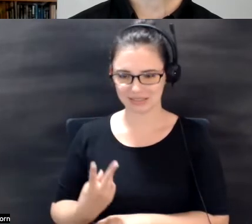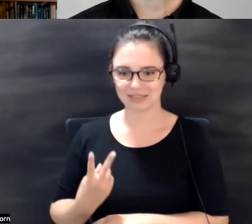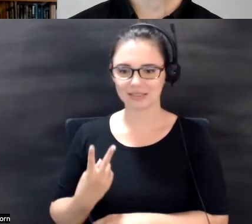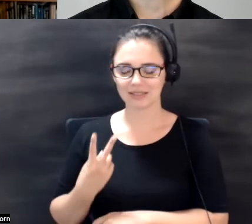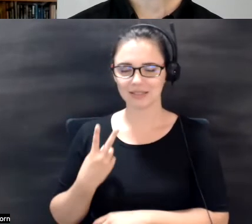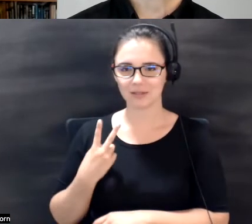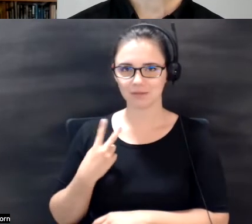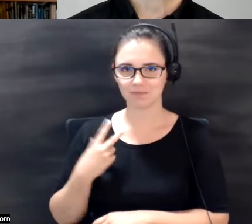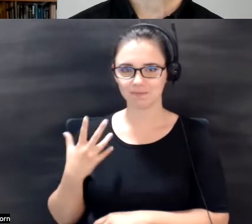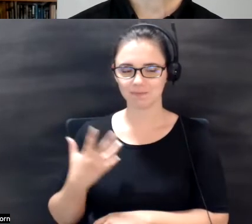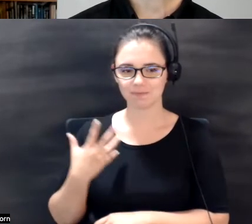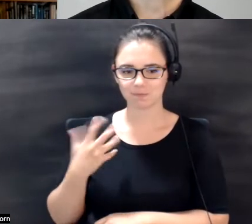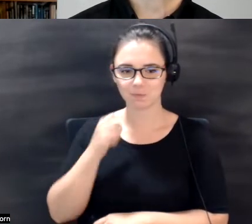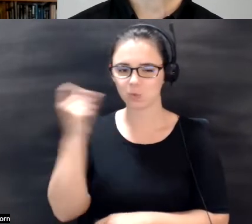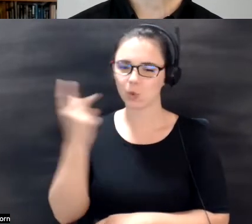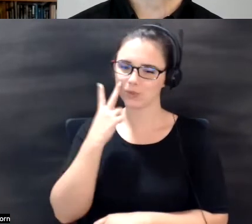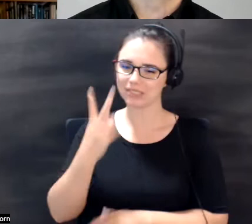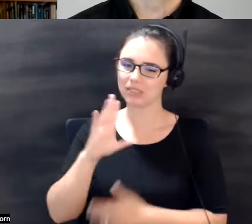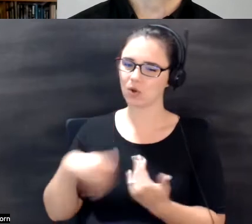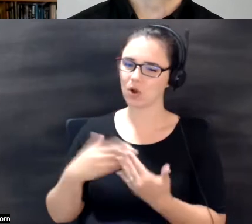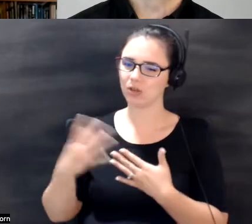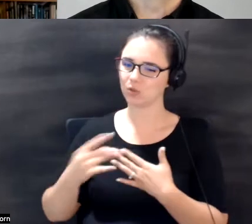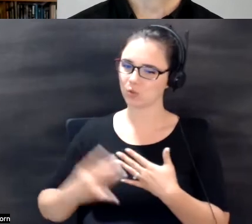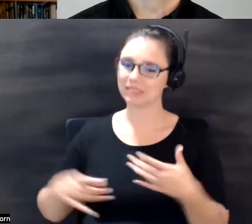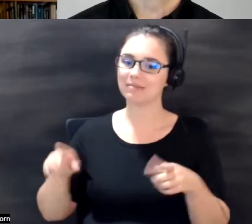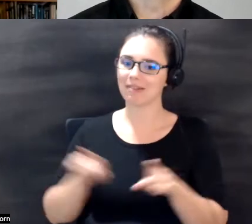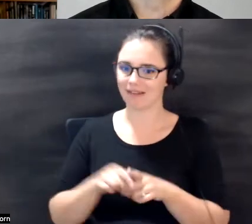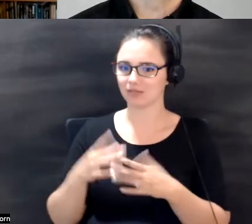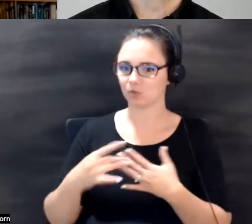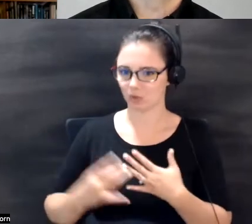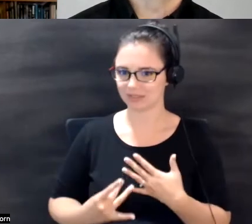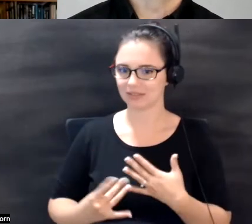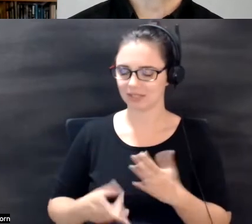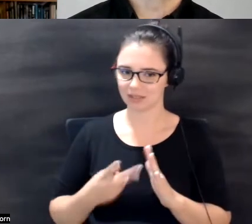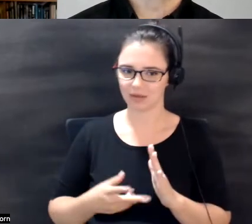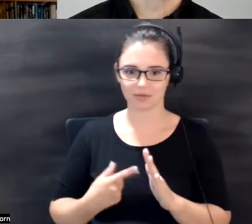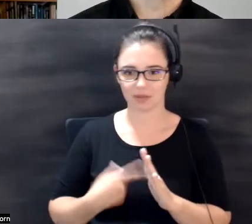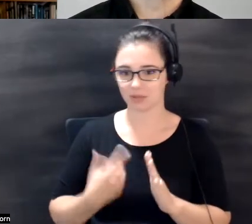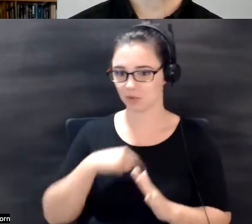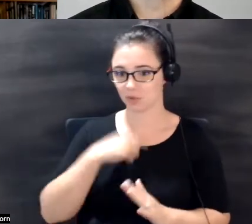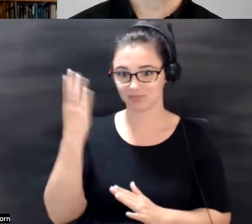We don't always see all the choices as choices. Right. We sometimes-- I remember, one of my cousins got really mad at me once,